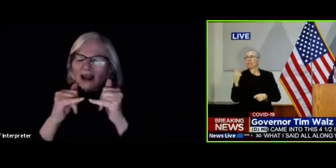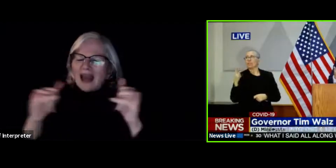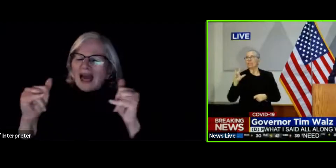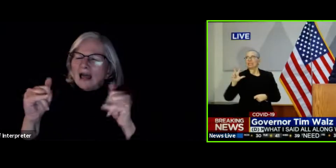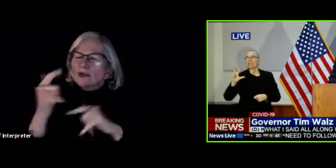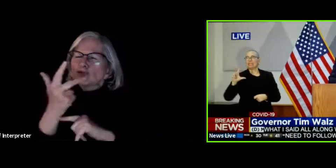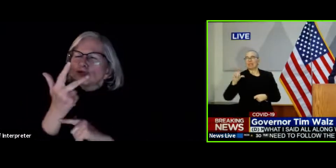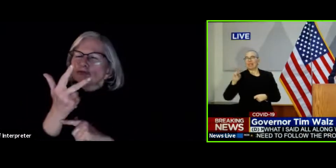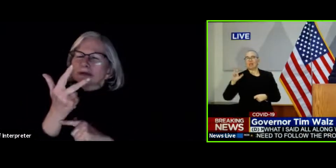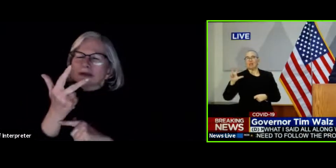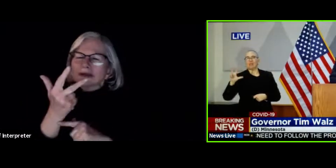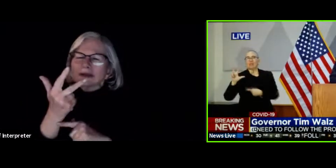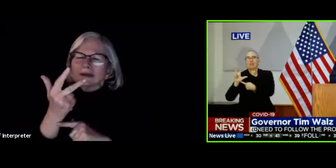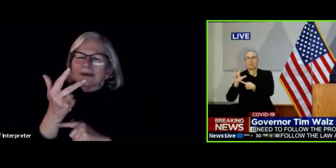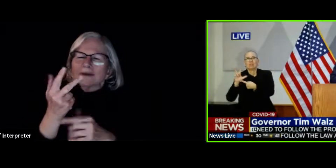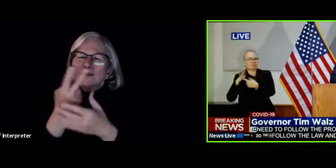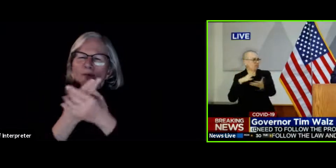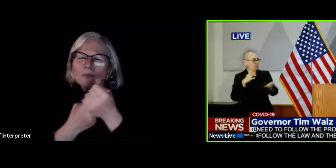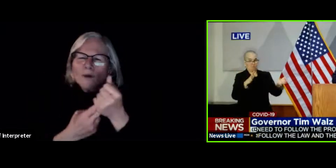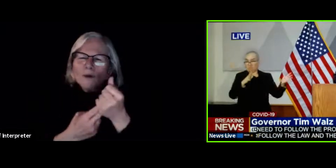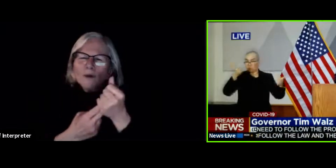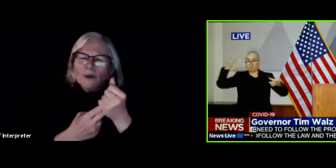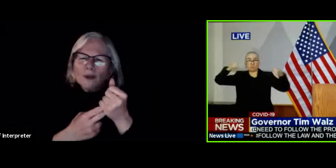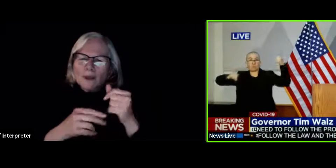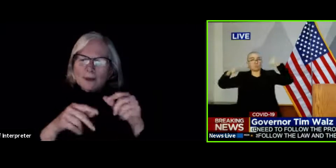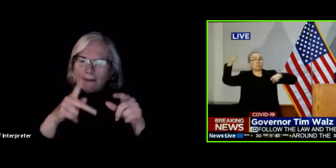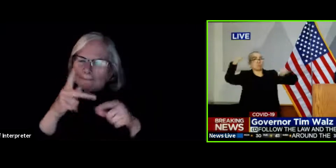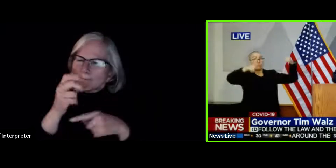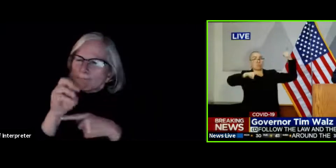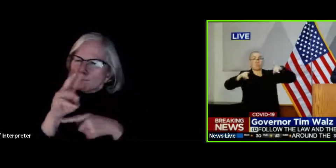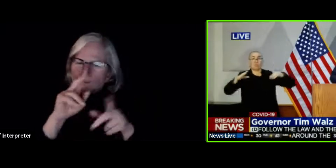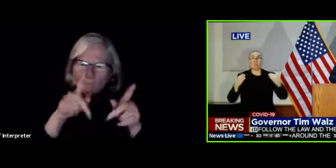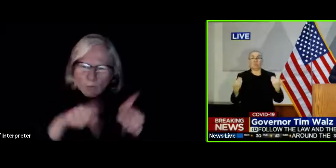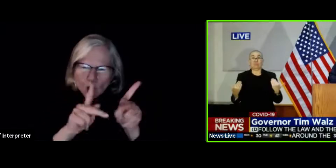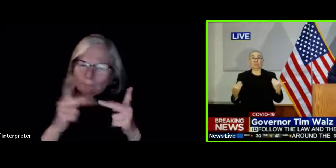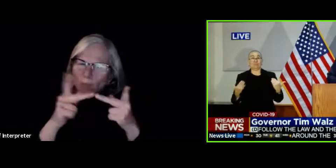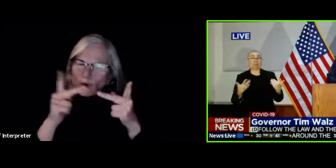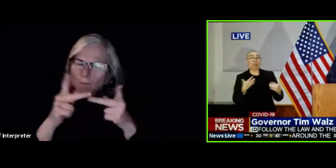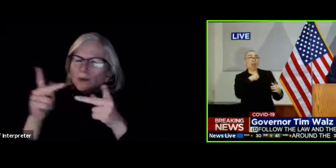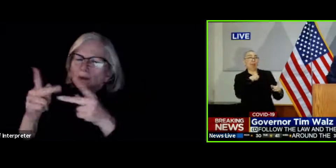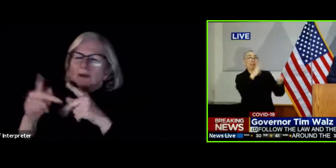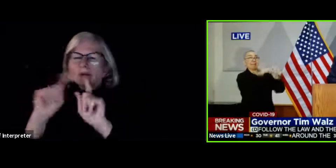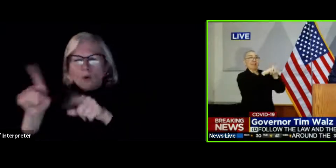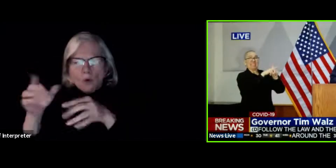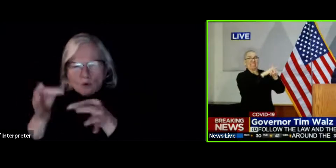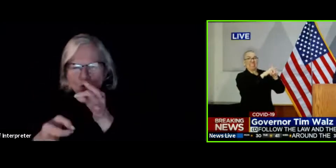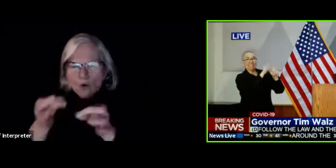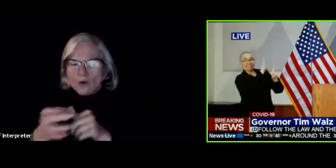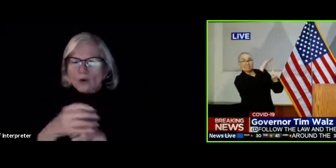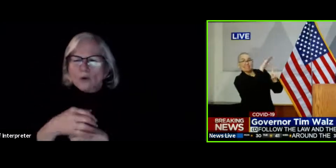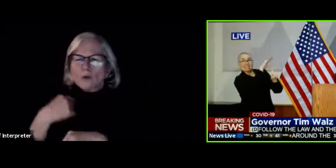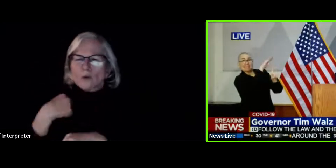TO COURT, THEY'VE BEEN PUT OUT THERE. THERE IS AN APPEAL ON THE CERTIFICATE OF NEED WHICH IS A COMPLEX-IT SOUNDS PRETTY